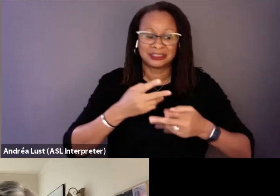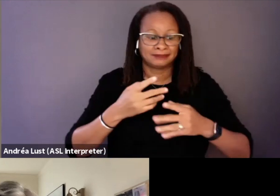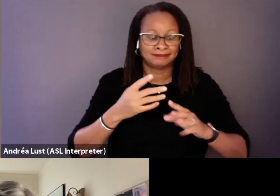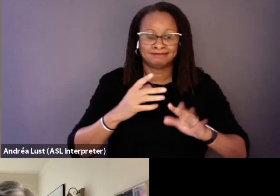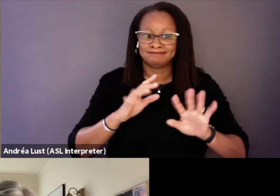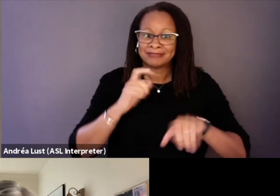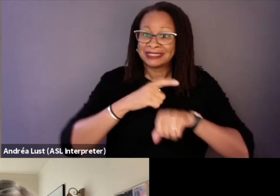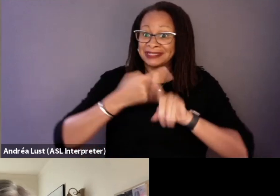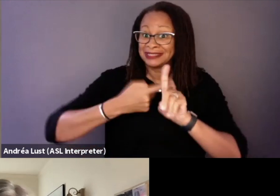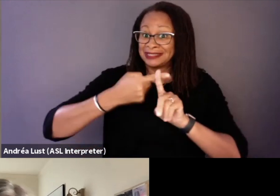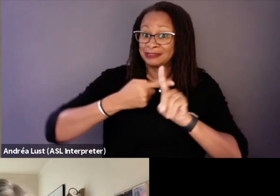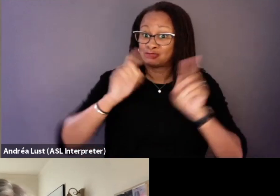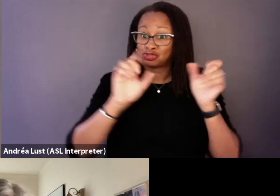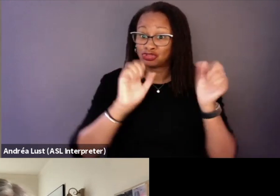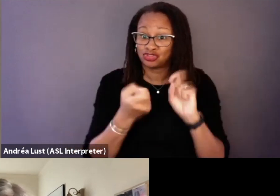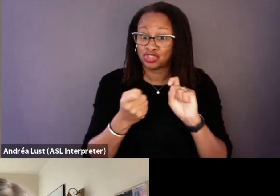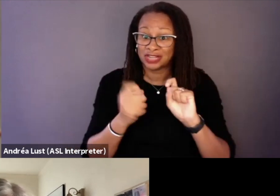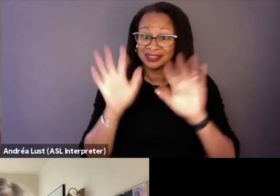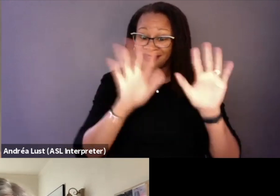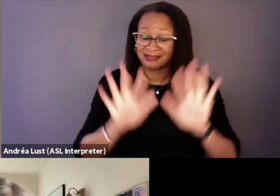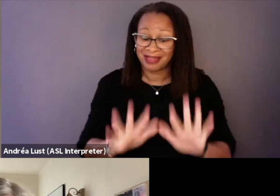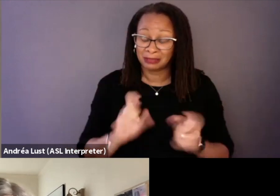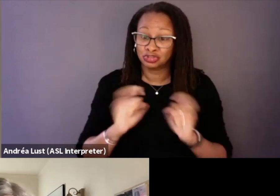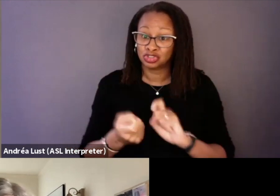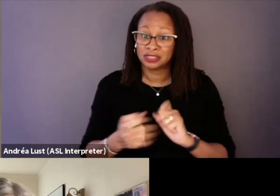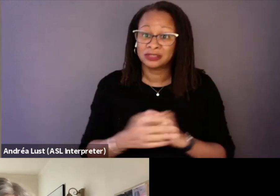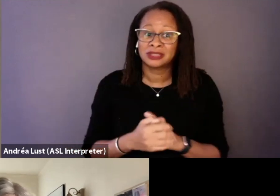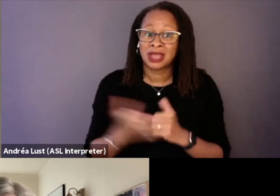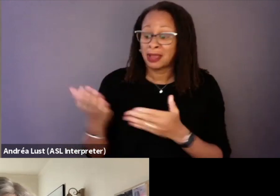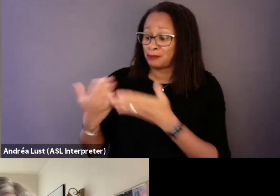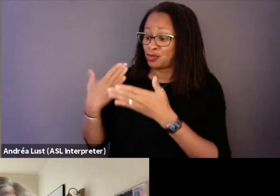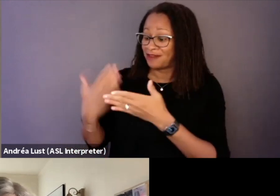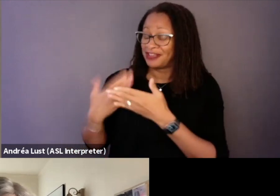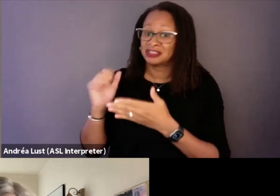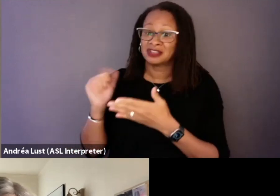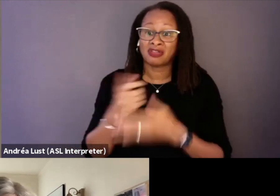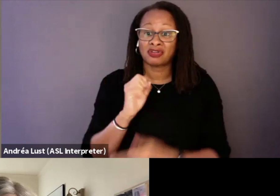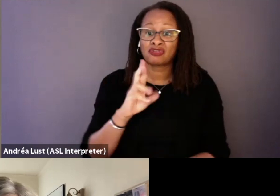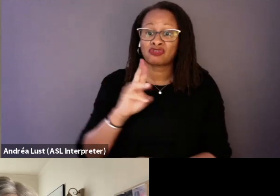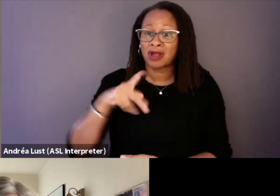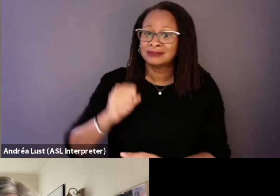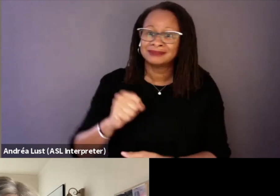where previously the other crops were becoming no longer sustainable.